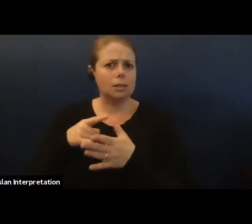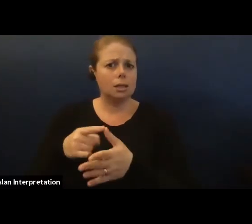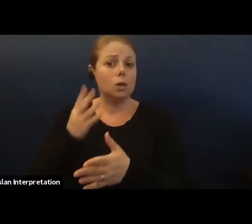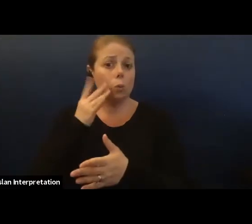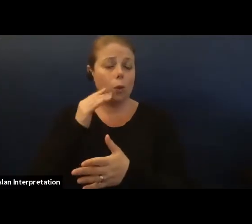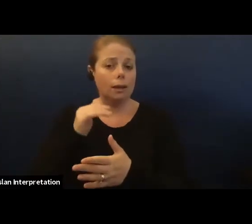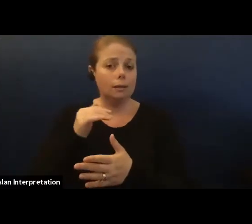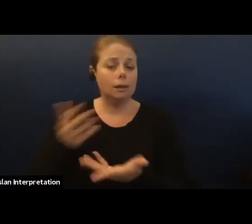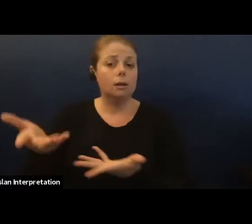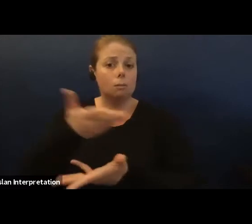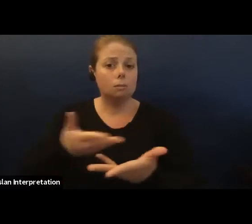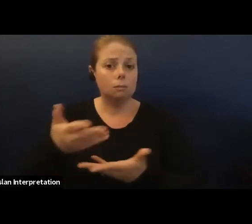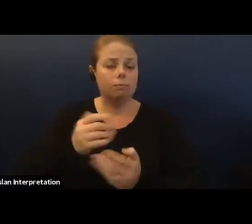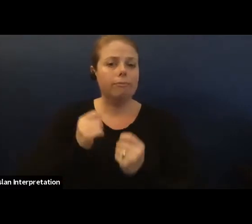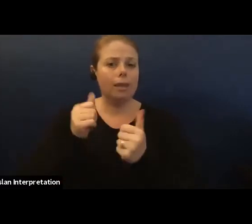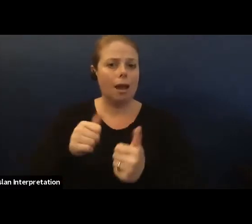We will answer as many questions as possible,